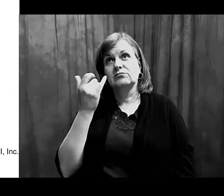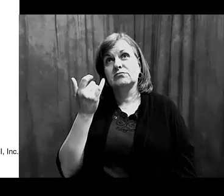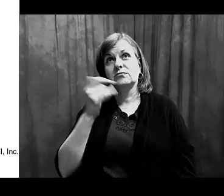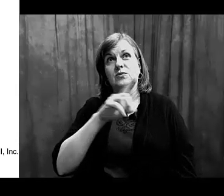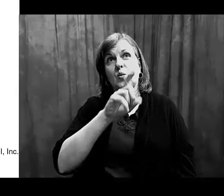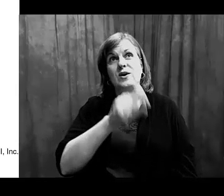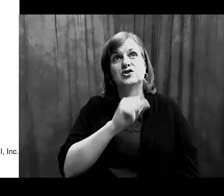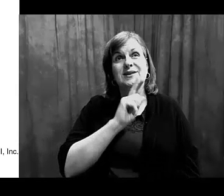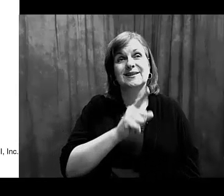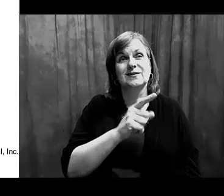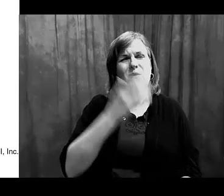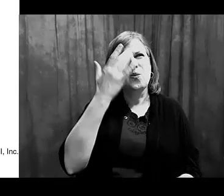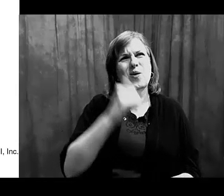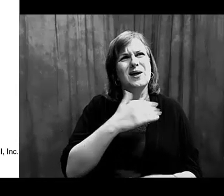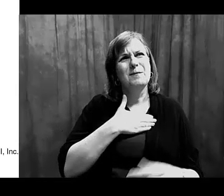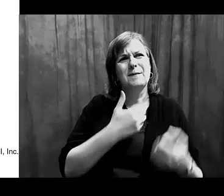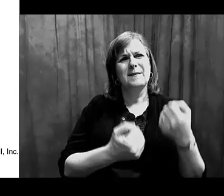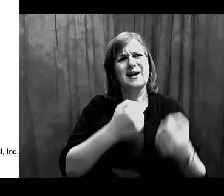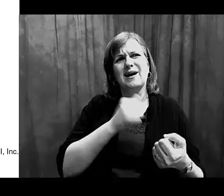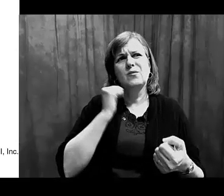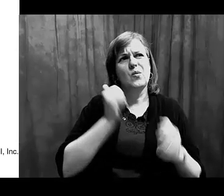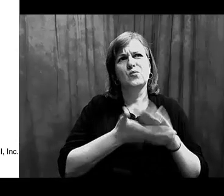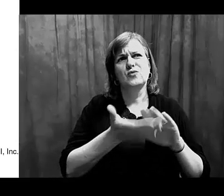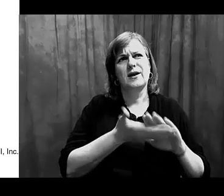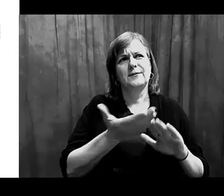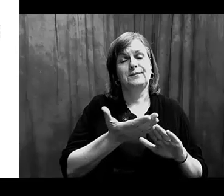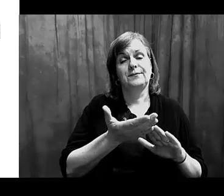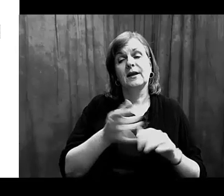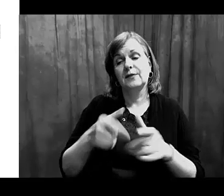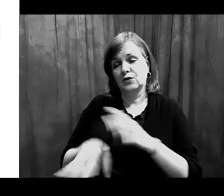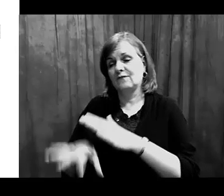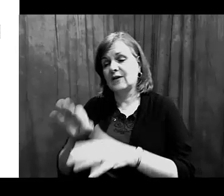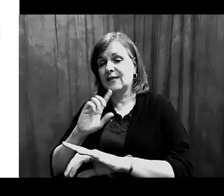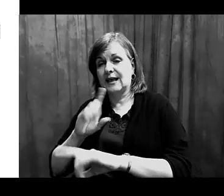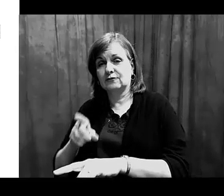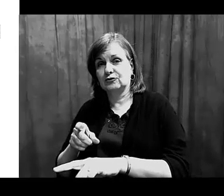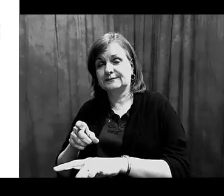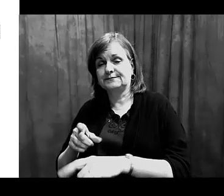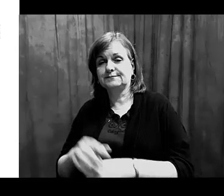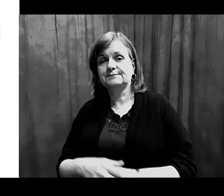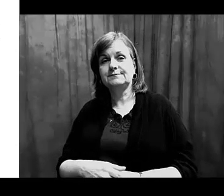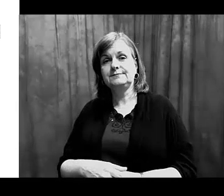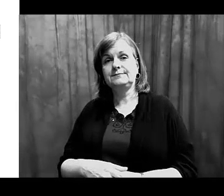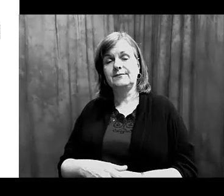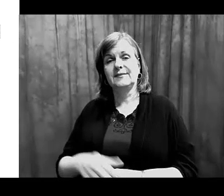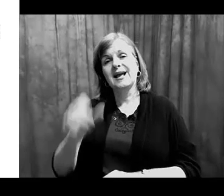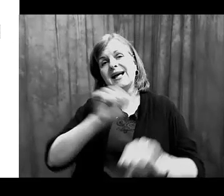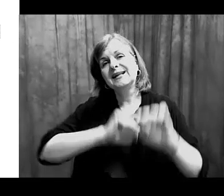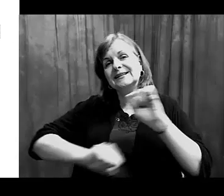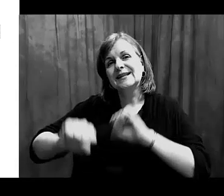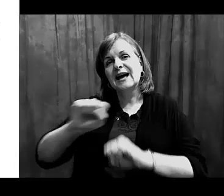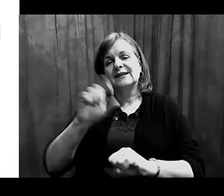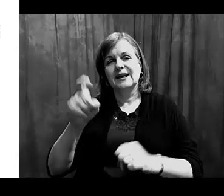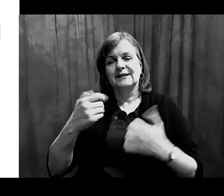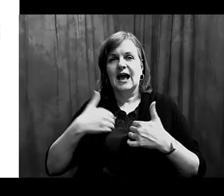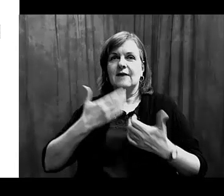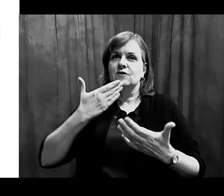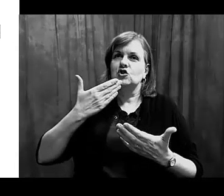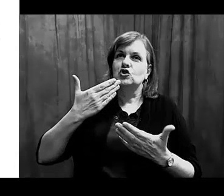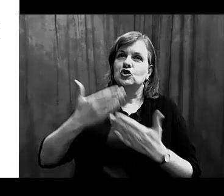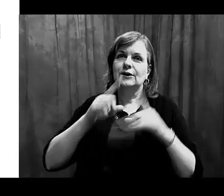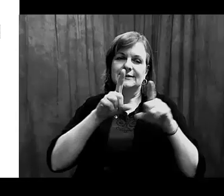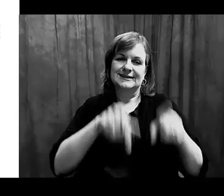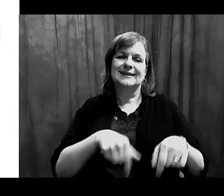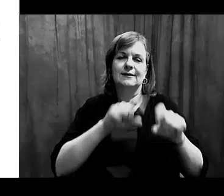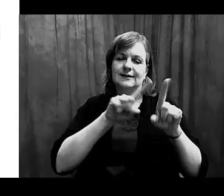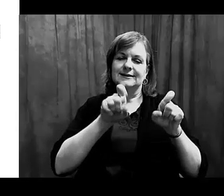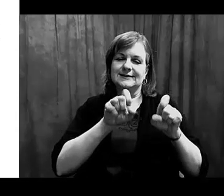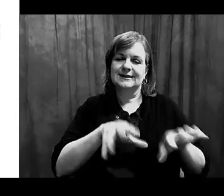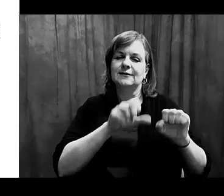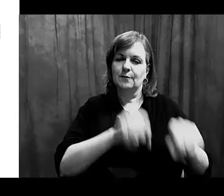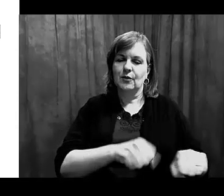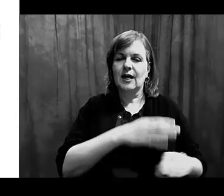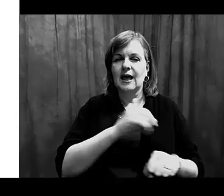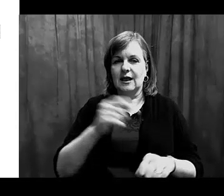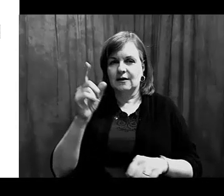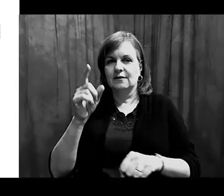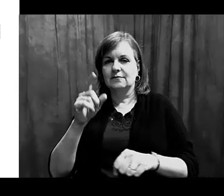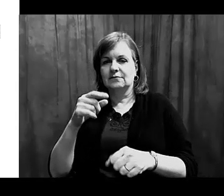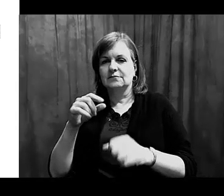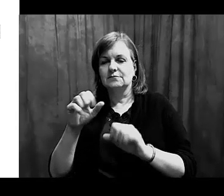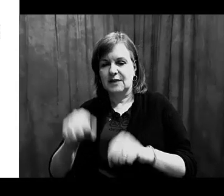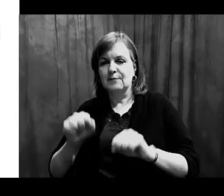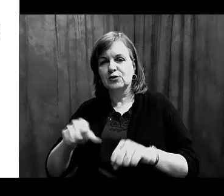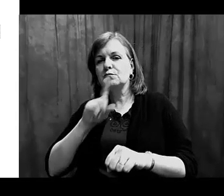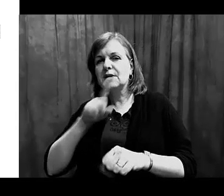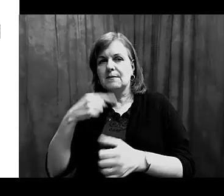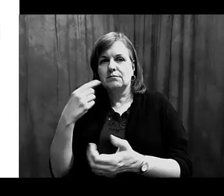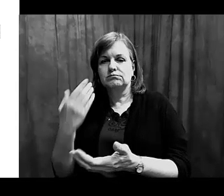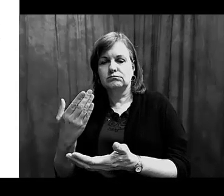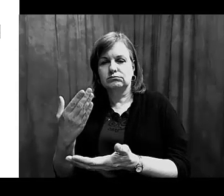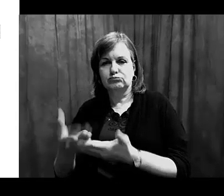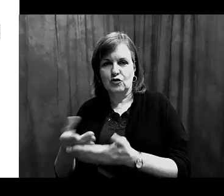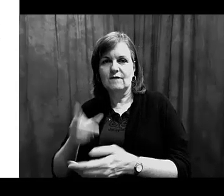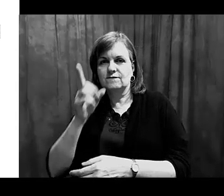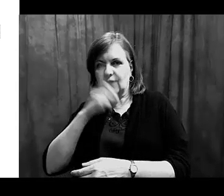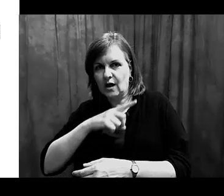in this case just a simple why doesn't my car start? But in all of science we are going to look for these good testable and falsifiable